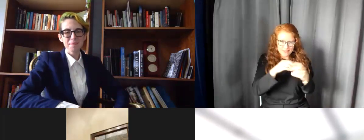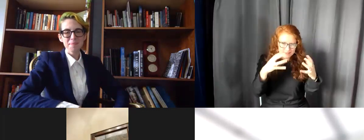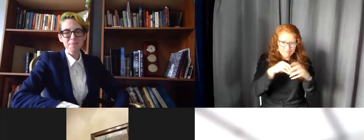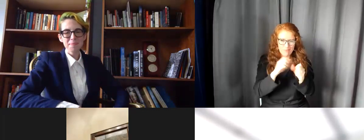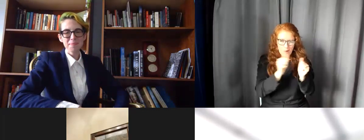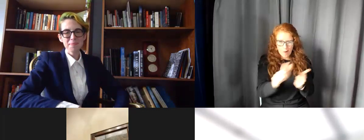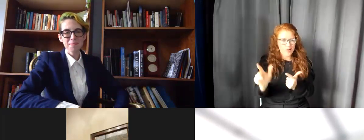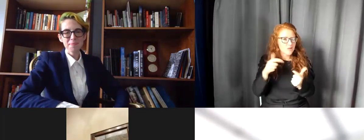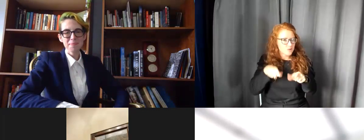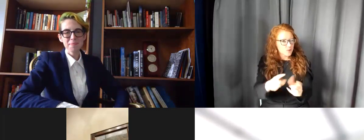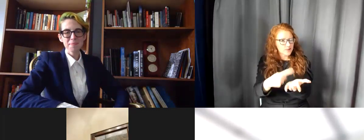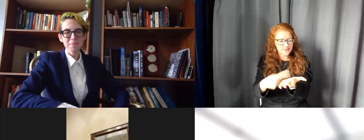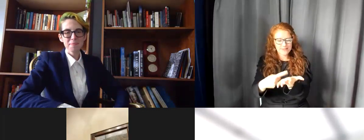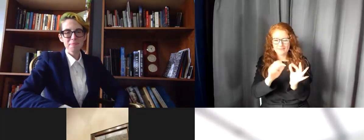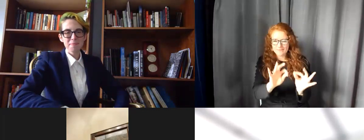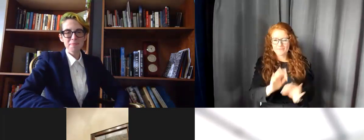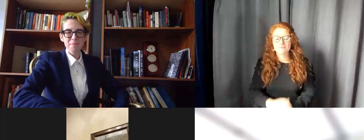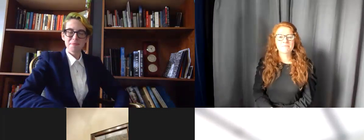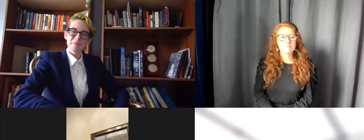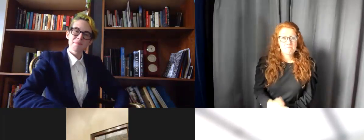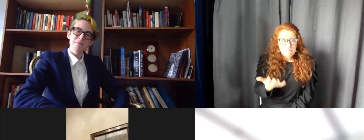Jordan Radford: I I think I can get started with.